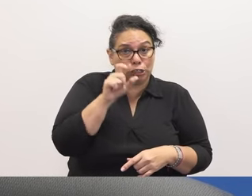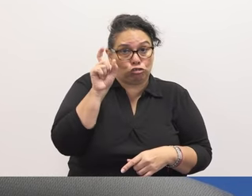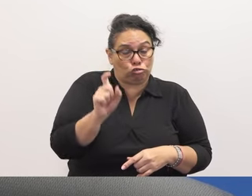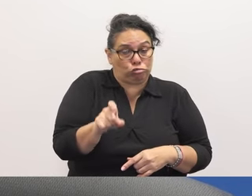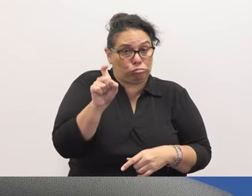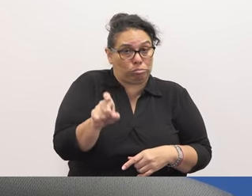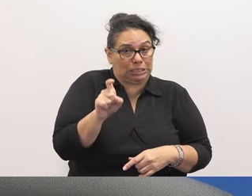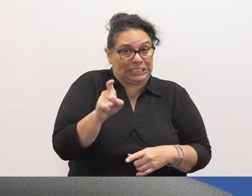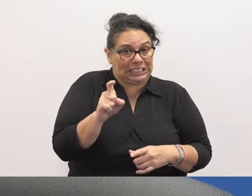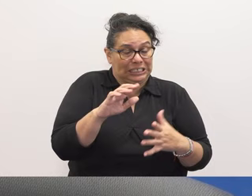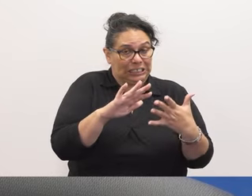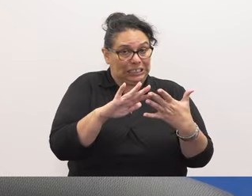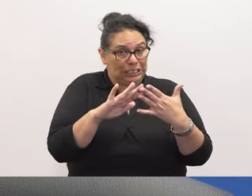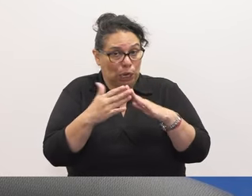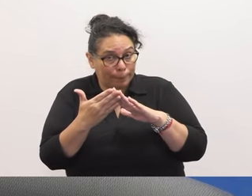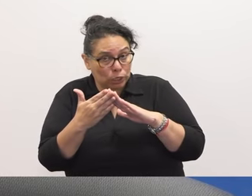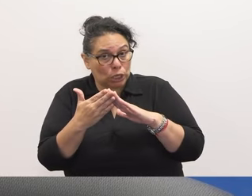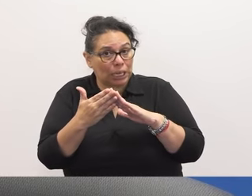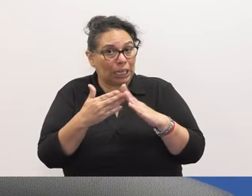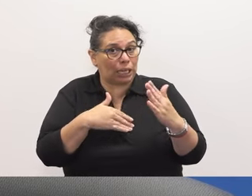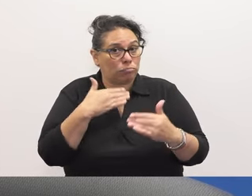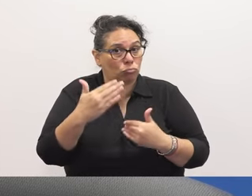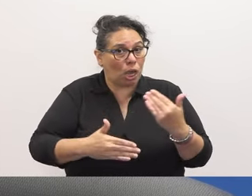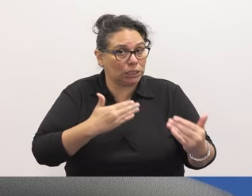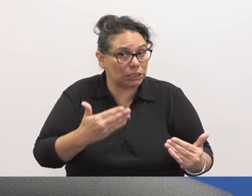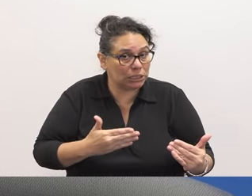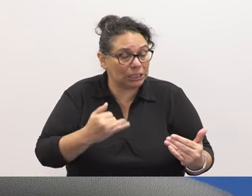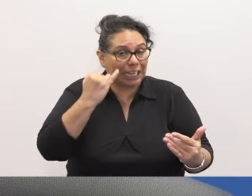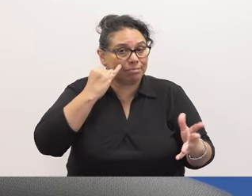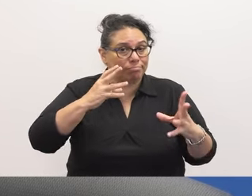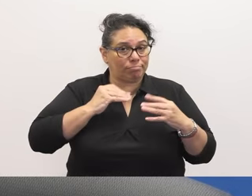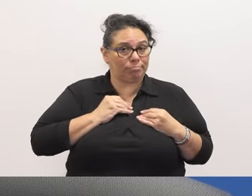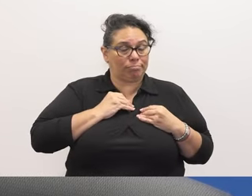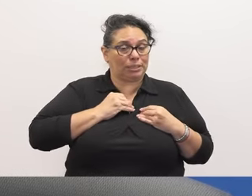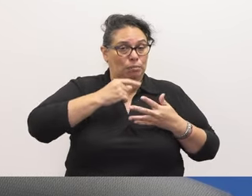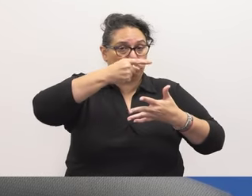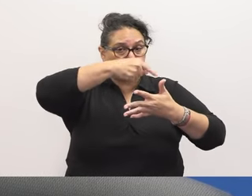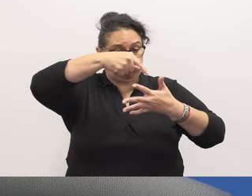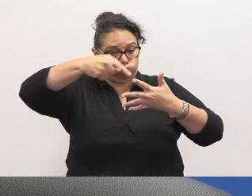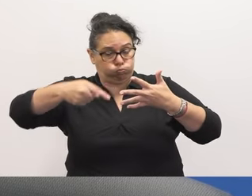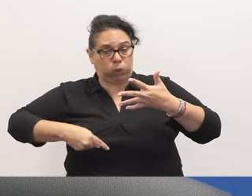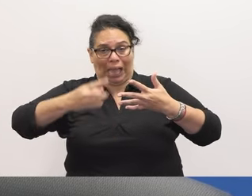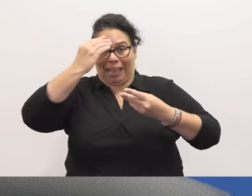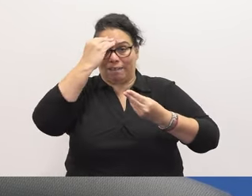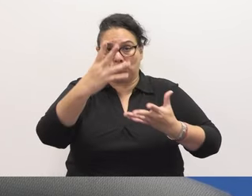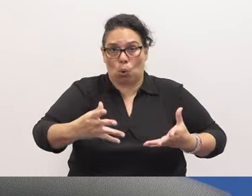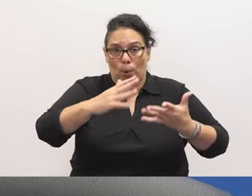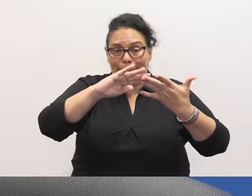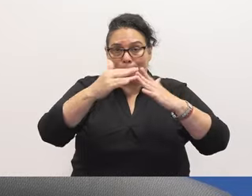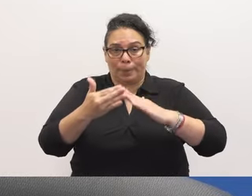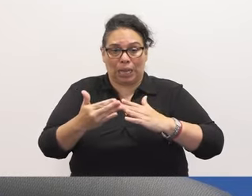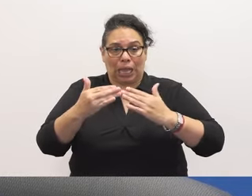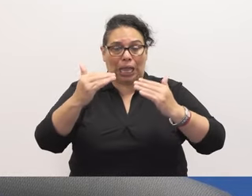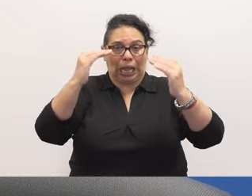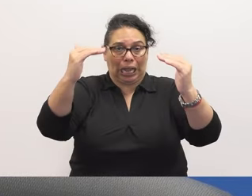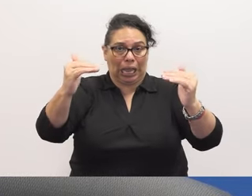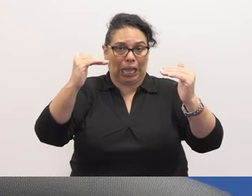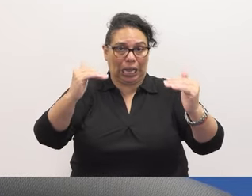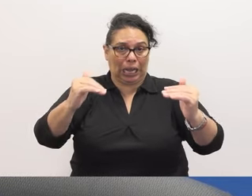community process if we adopt goals today to inform our community about what's next, what these goals are,